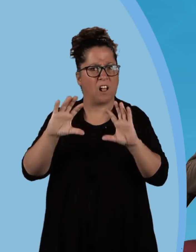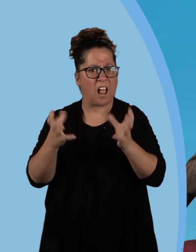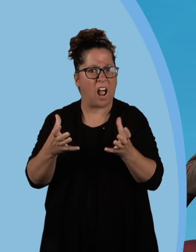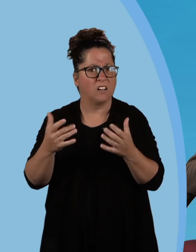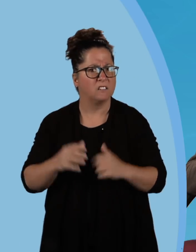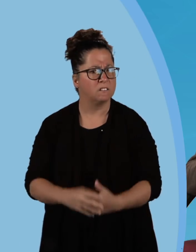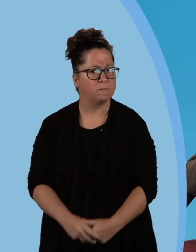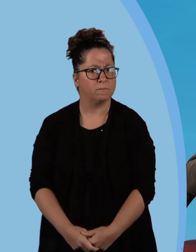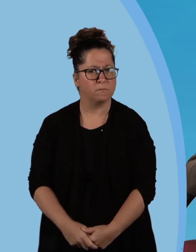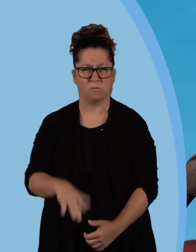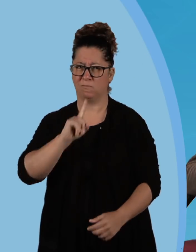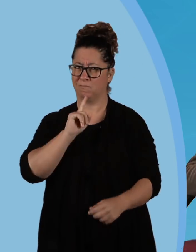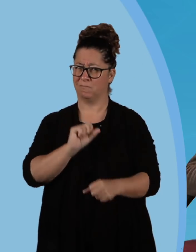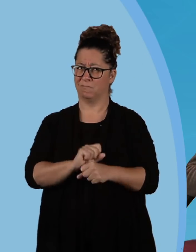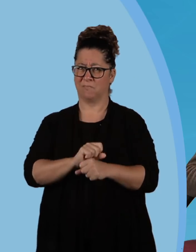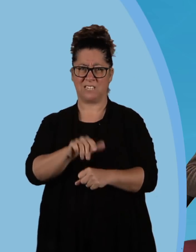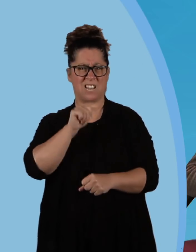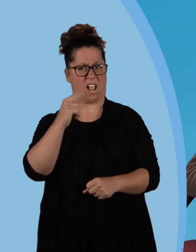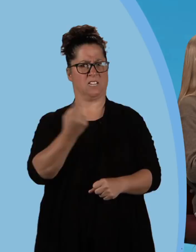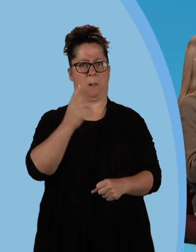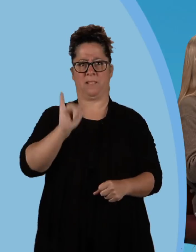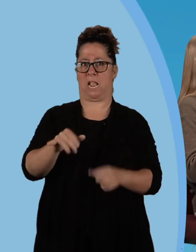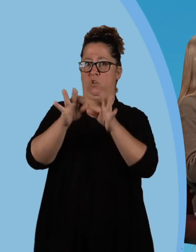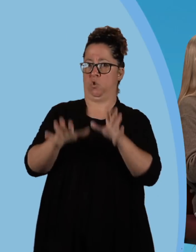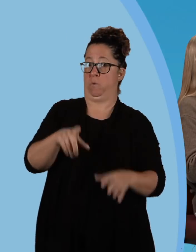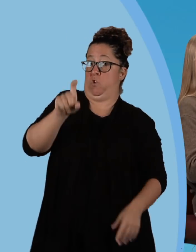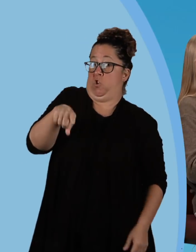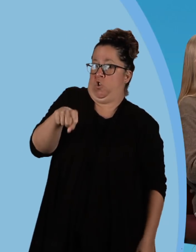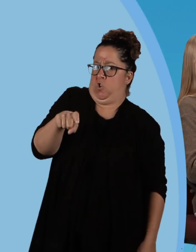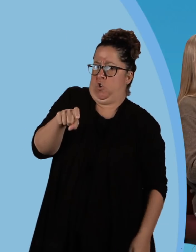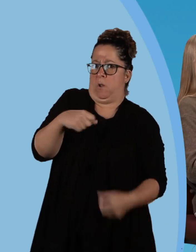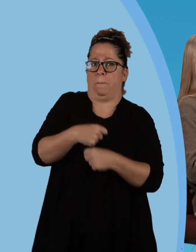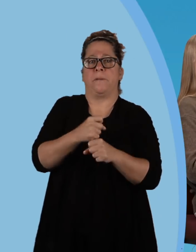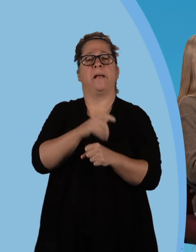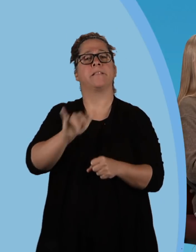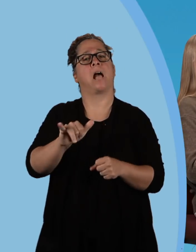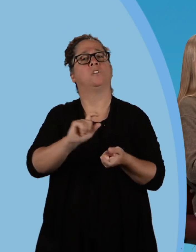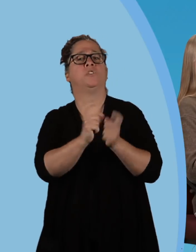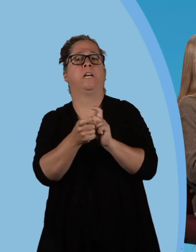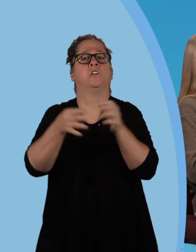and on all of the other students in the class. It's not something that an interpreter should do,